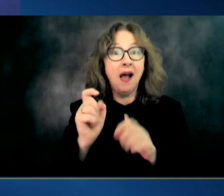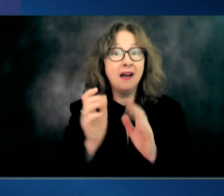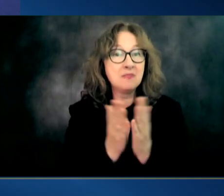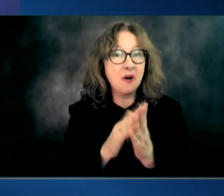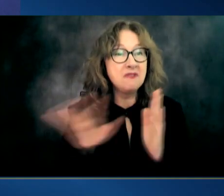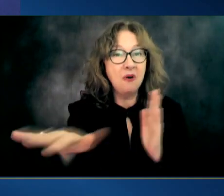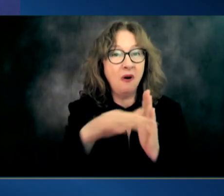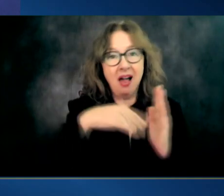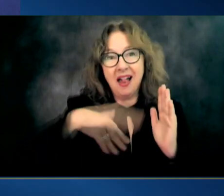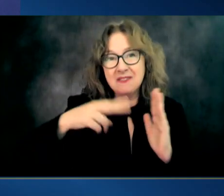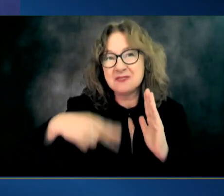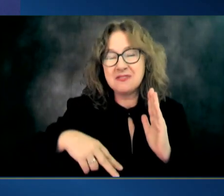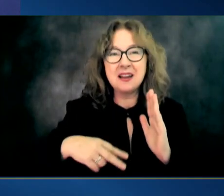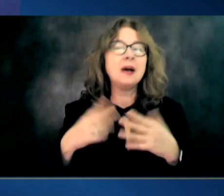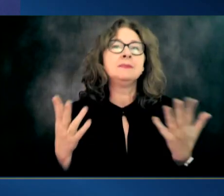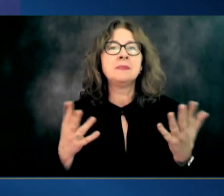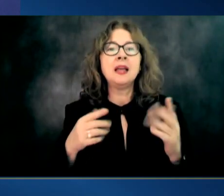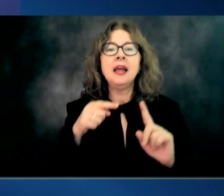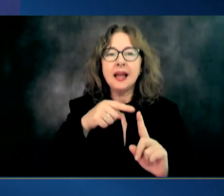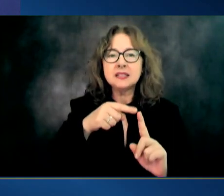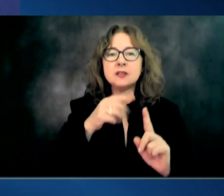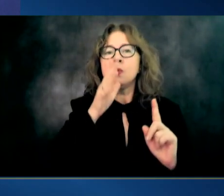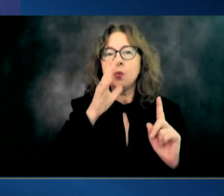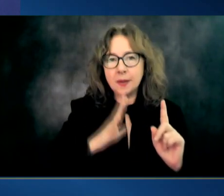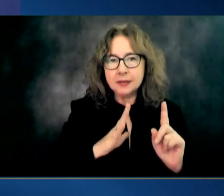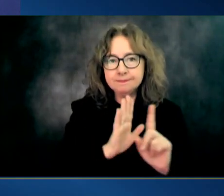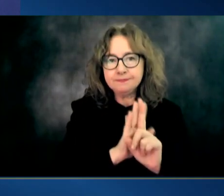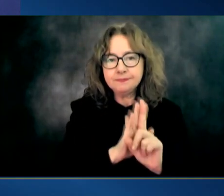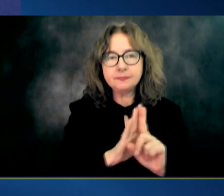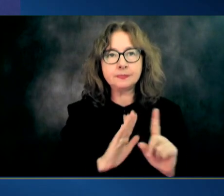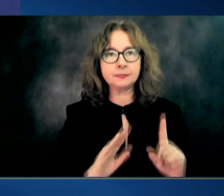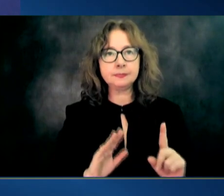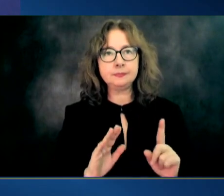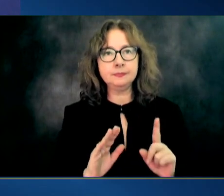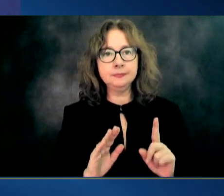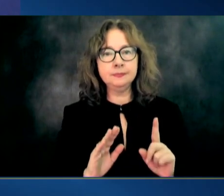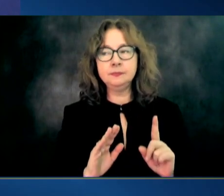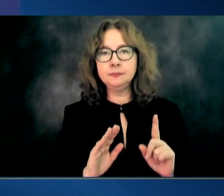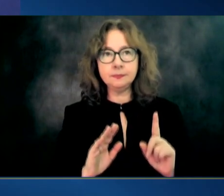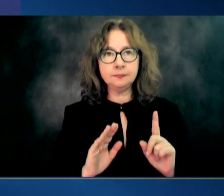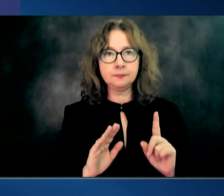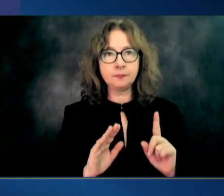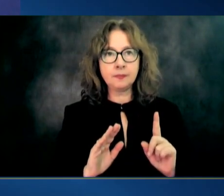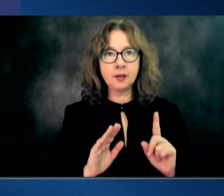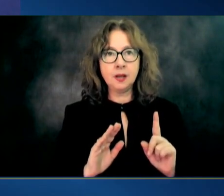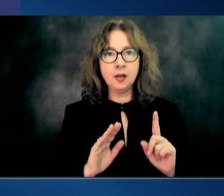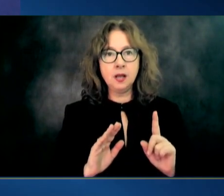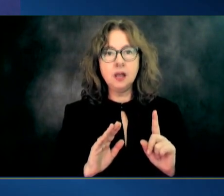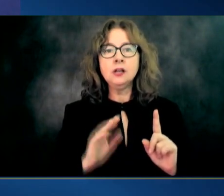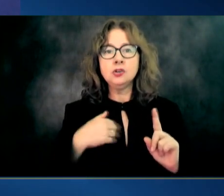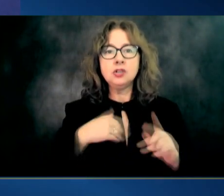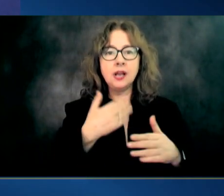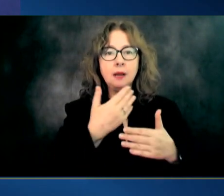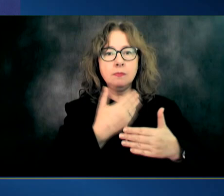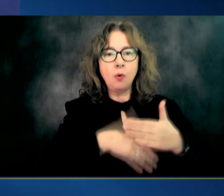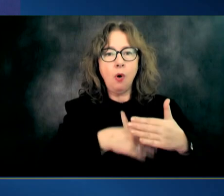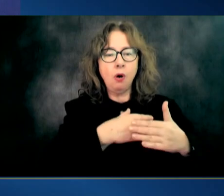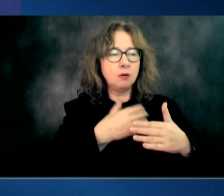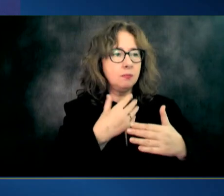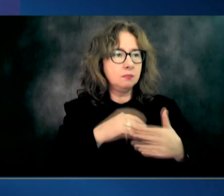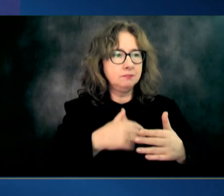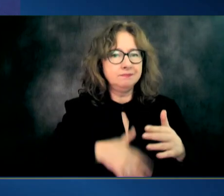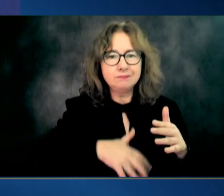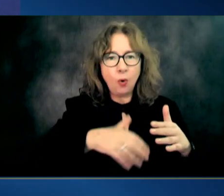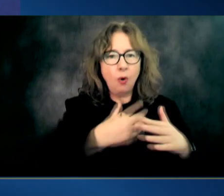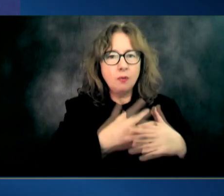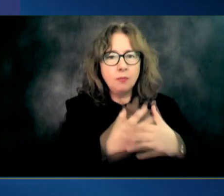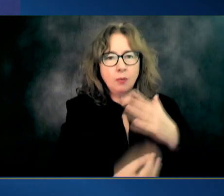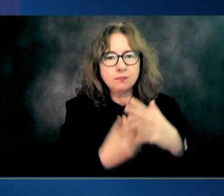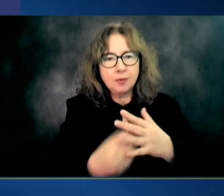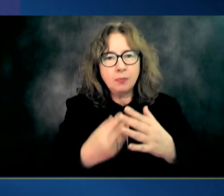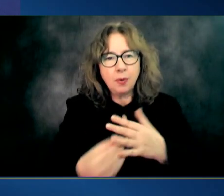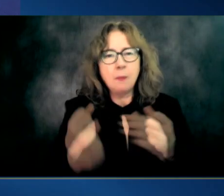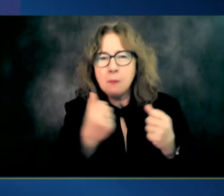about a woman who loses children -- multiple children, and -- what's the name that the --